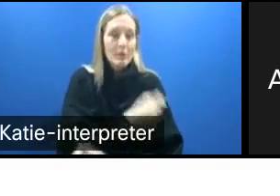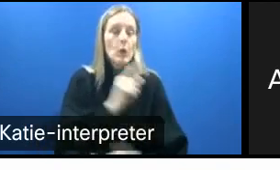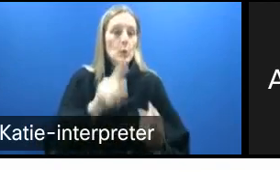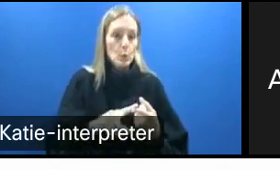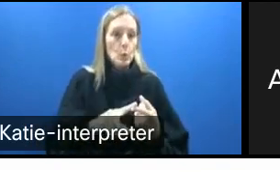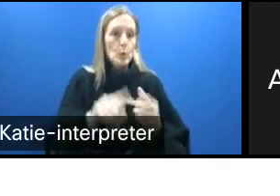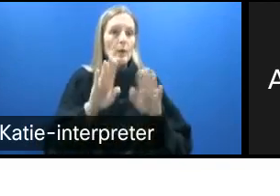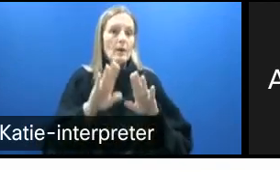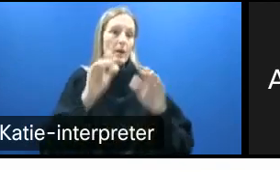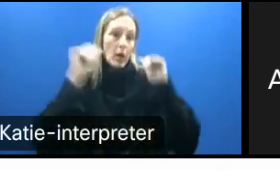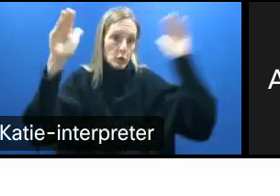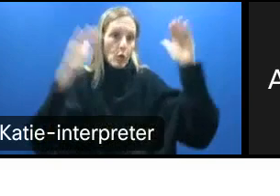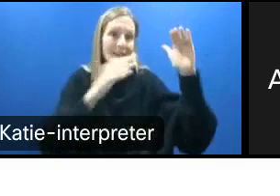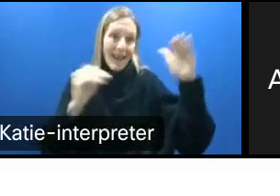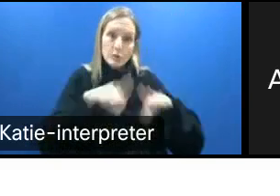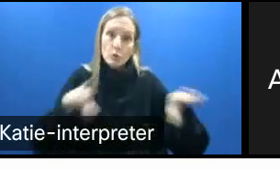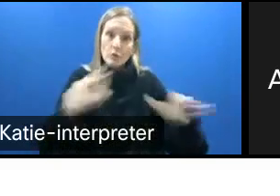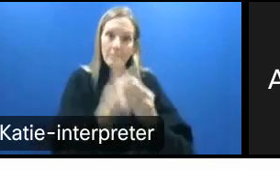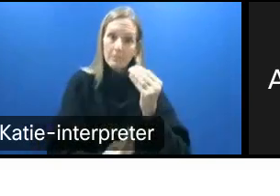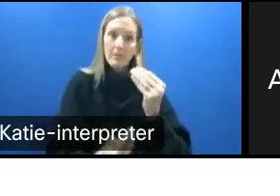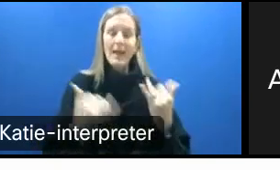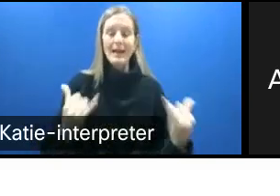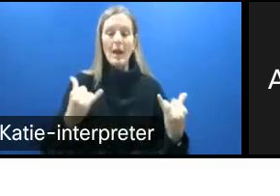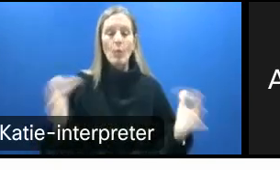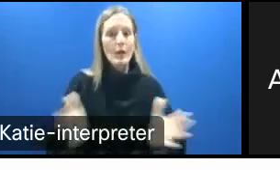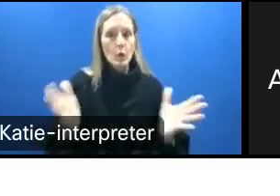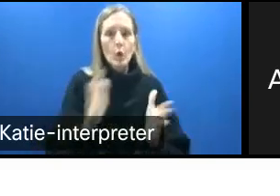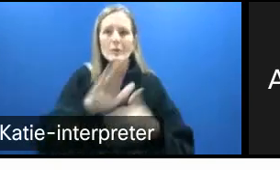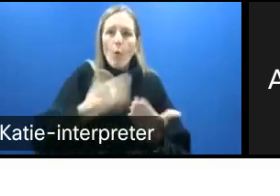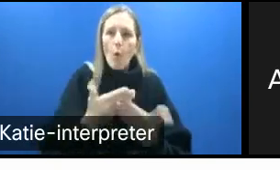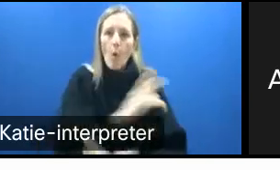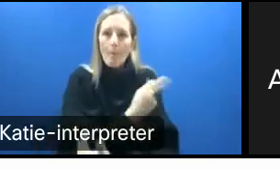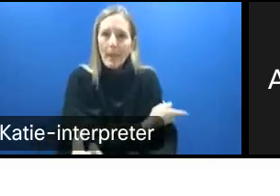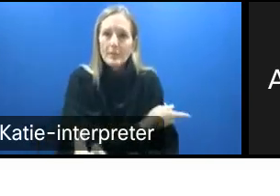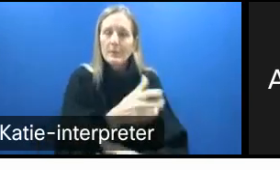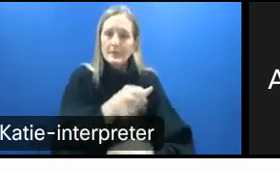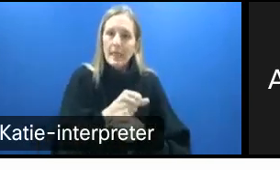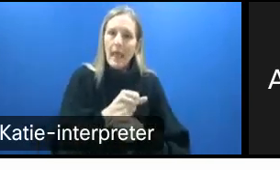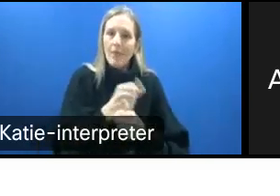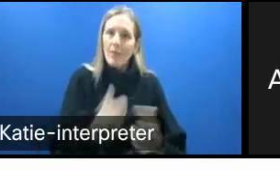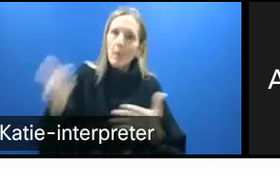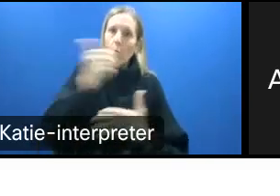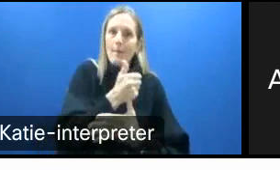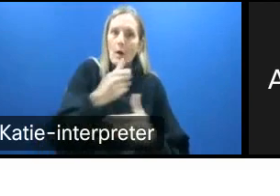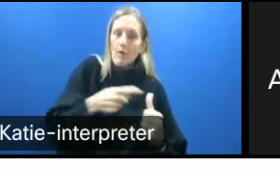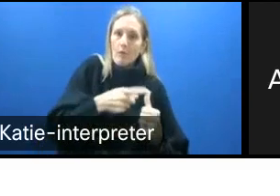We continue to encourage all of our patients to obtain the primary care with 19 vaccination series.